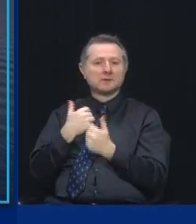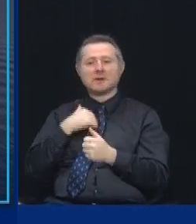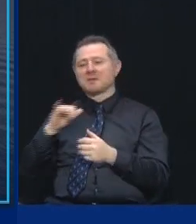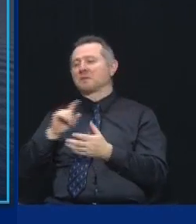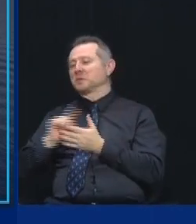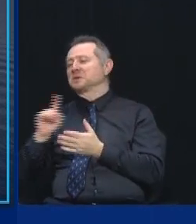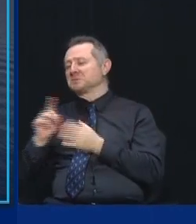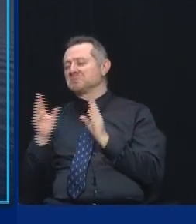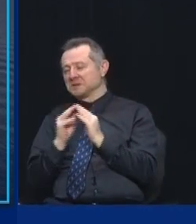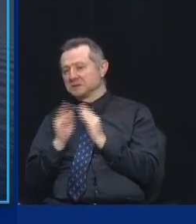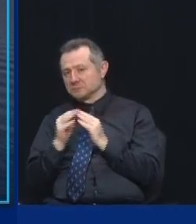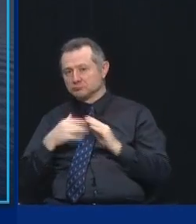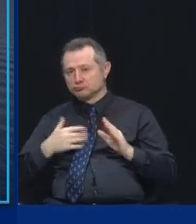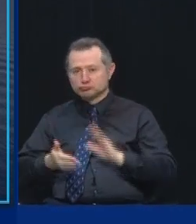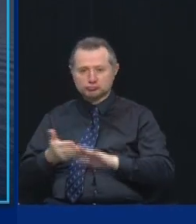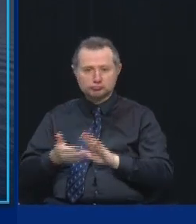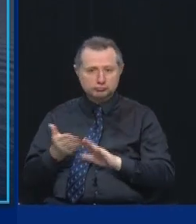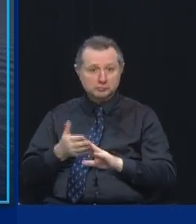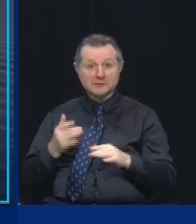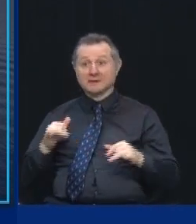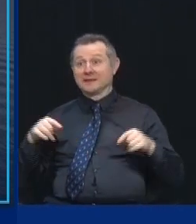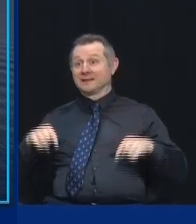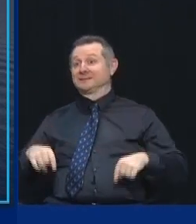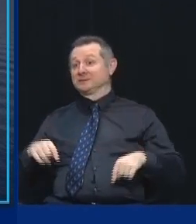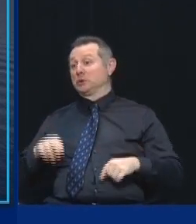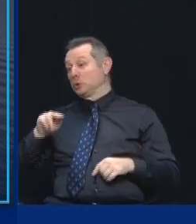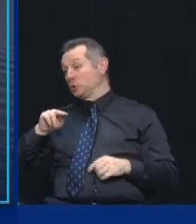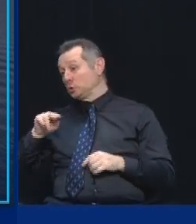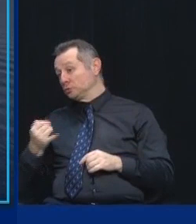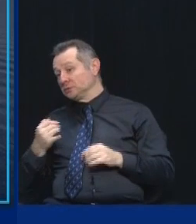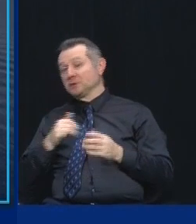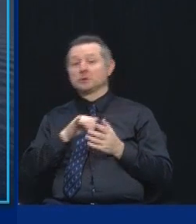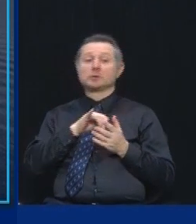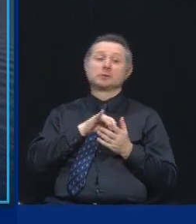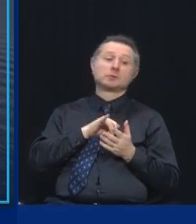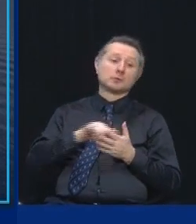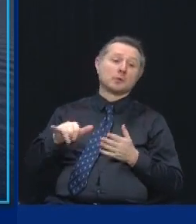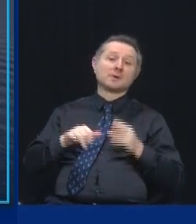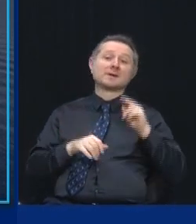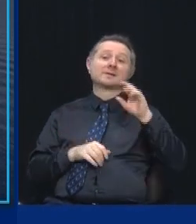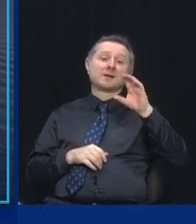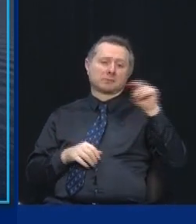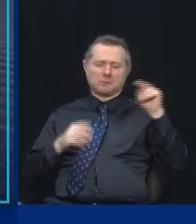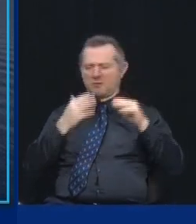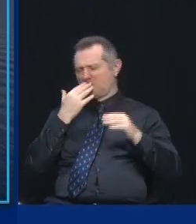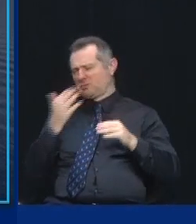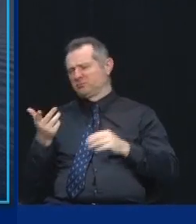COORDINATE. I CHAIR THAT AS CHAIRMAN OF THE NATIONAL GOVERNORS ASSOCIATION.